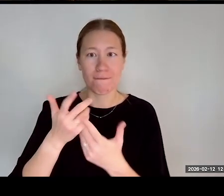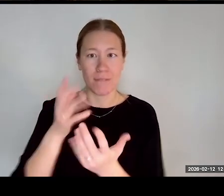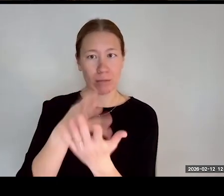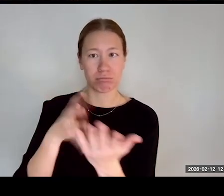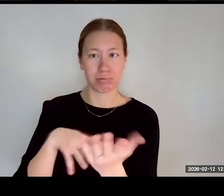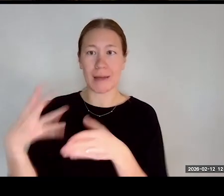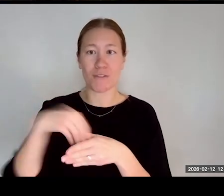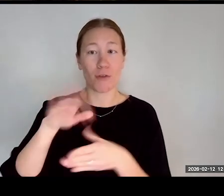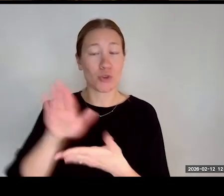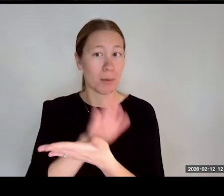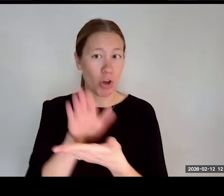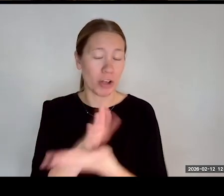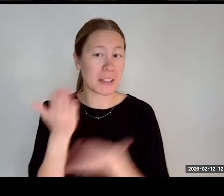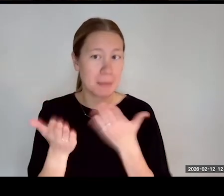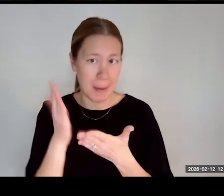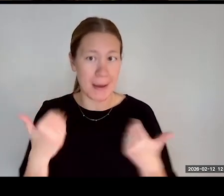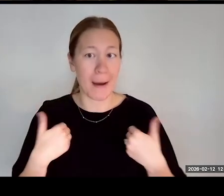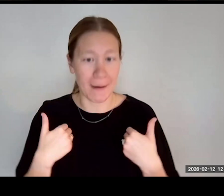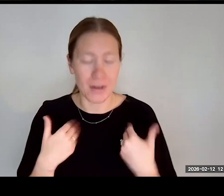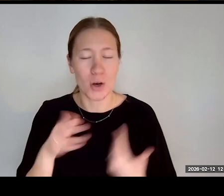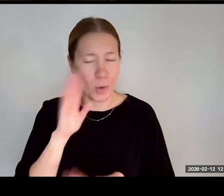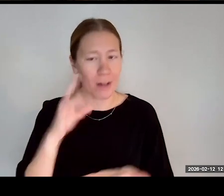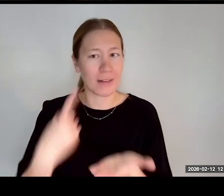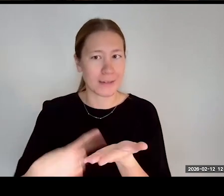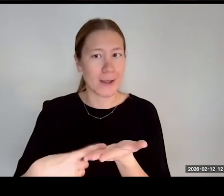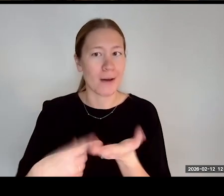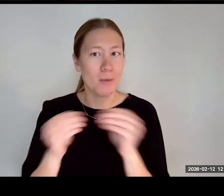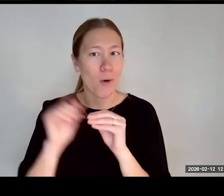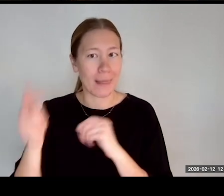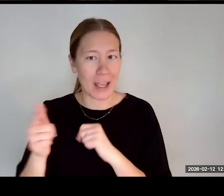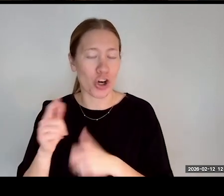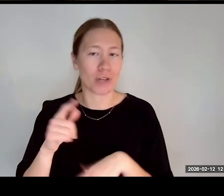of time in the demo looking at table accessibility today. But it's important to understand that tables